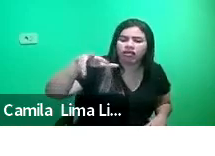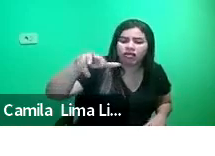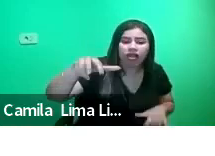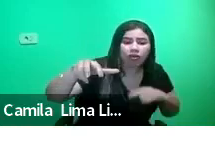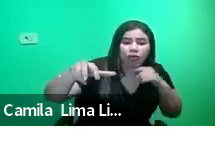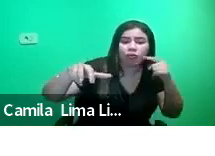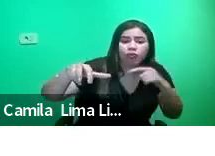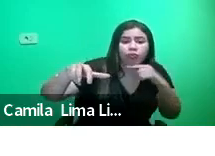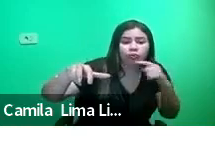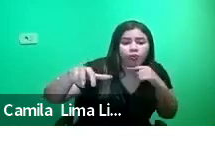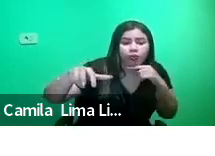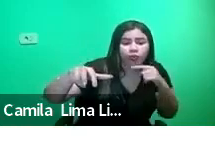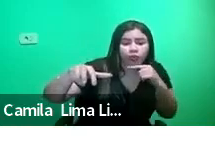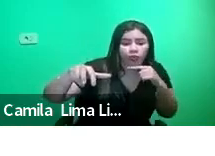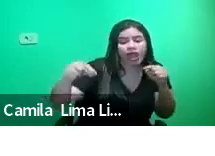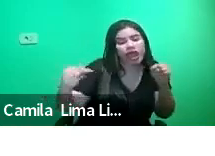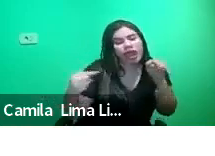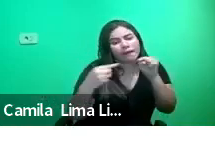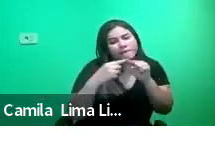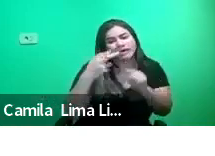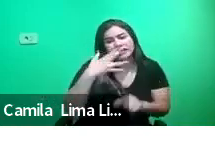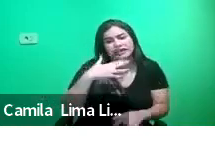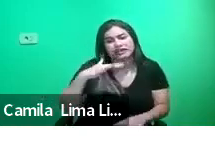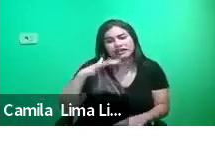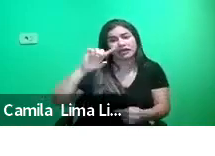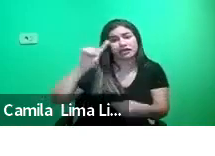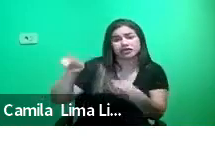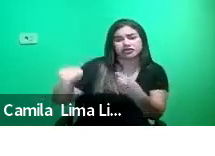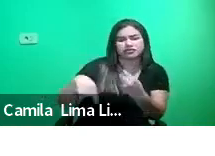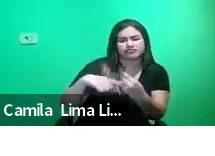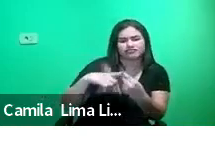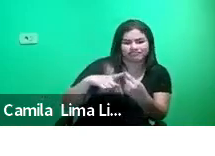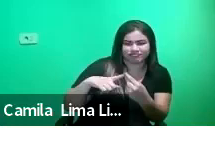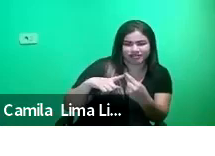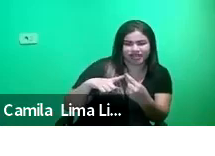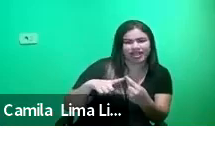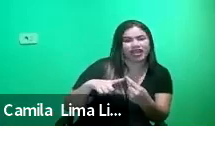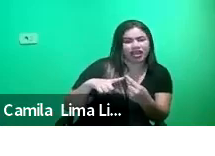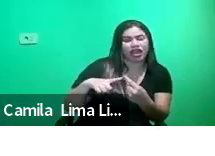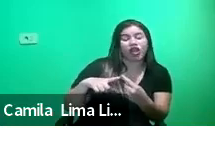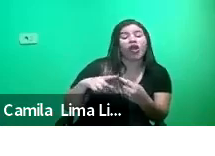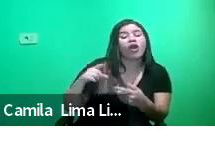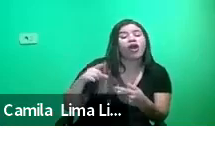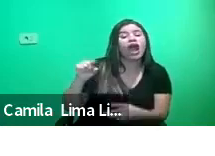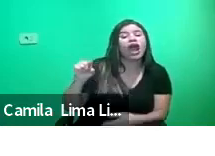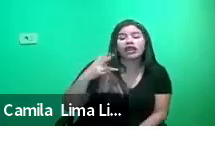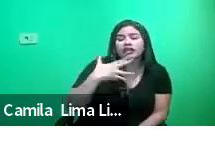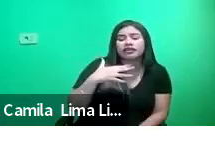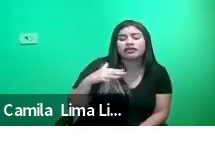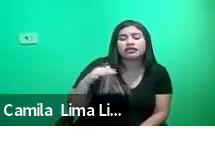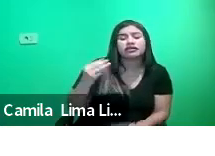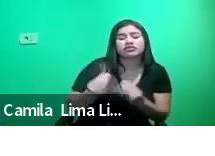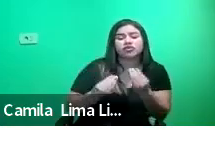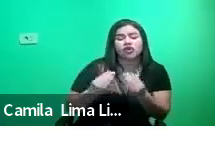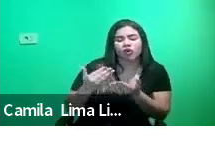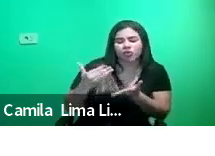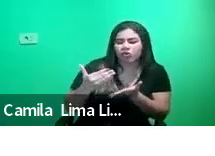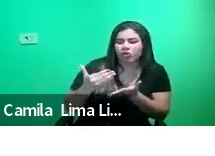by the child with the whole objective situation ? Does he , does he himself , does he himself begin to regard this movement as a